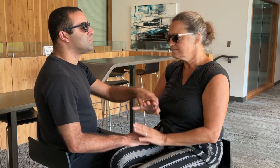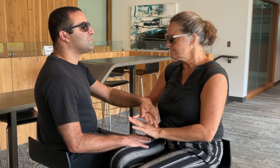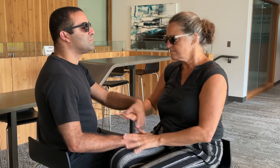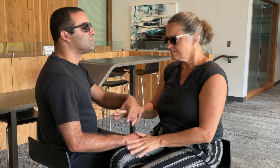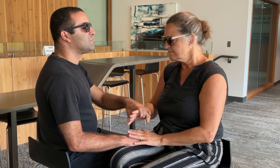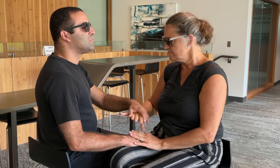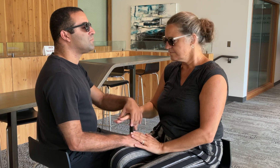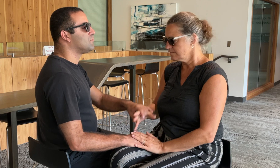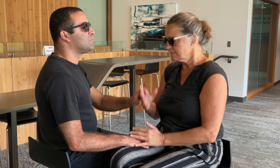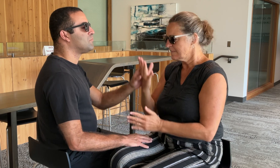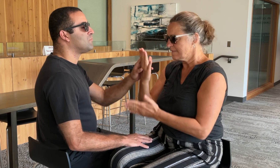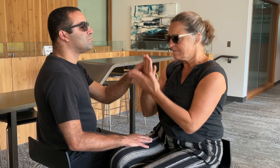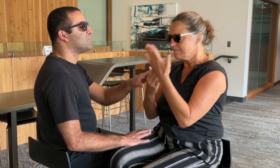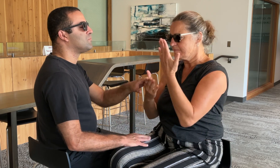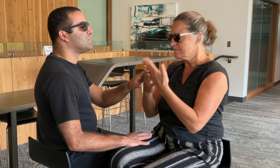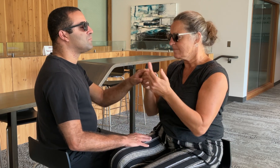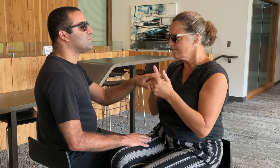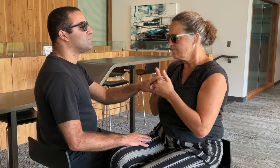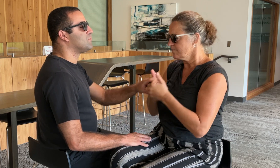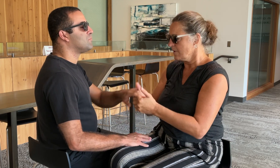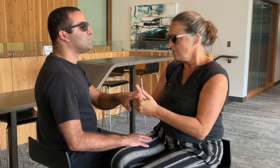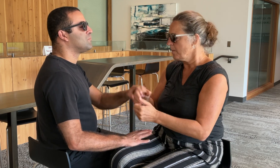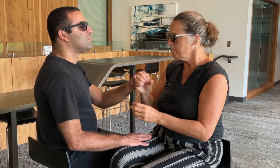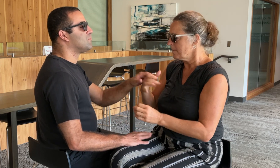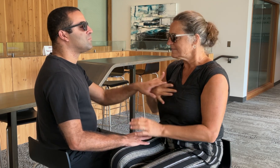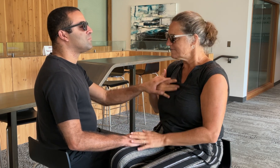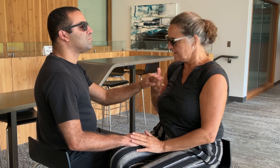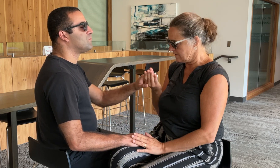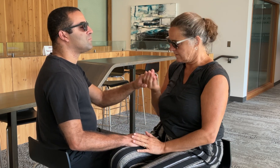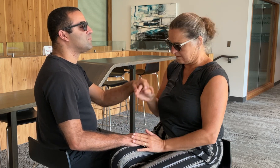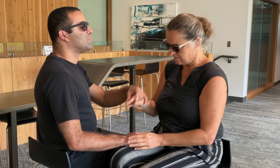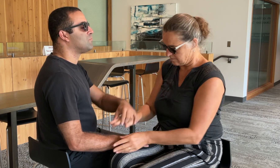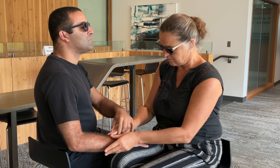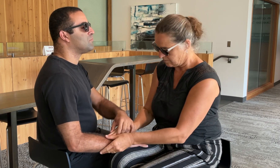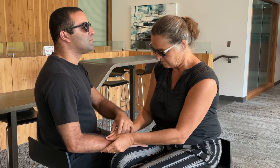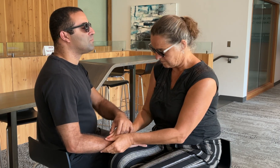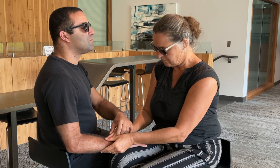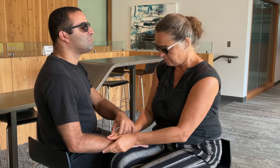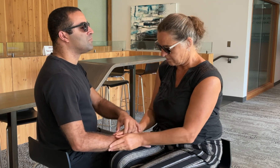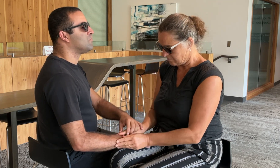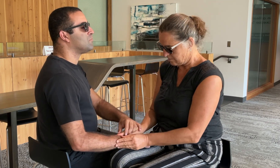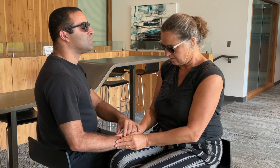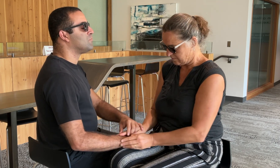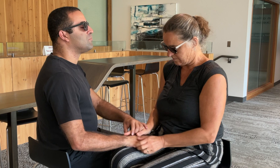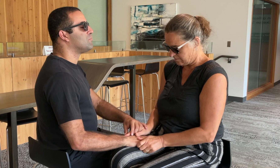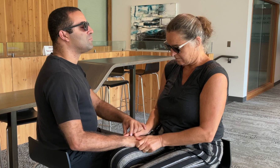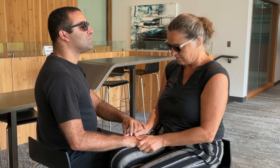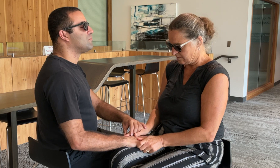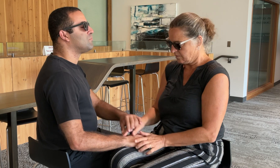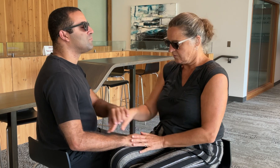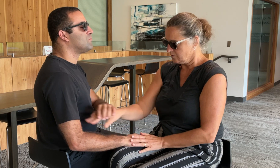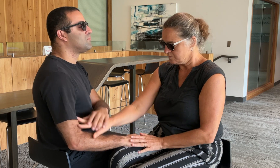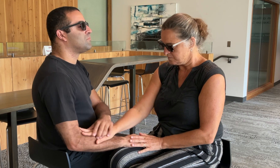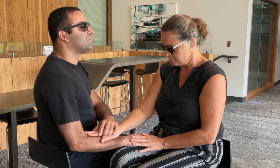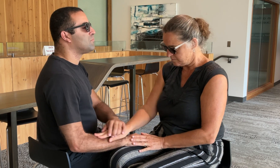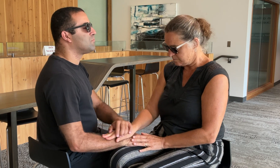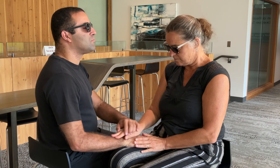All shapes and sizes must be translated into contact space so that the receiver can understand what is being said.